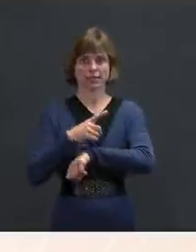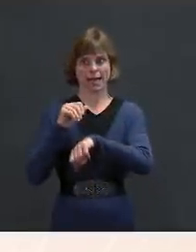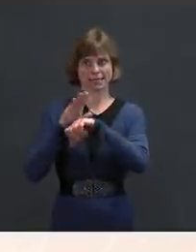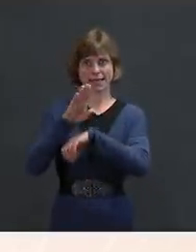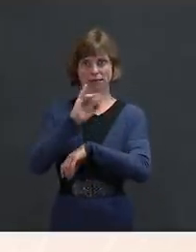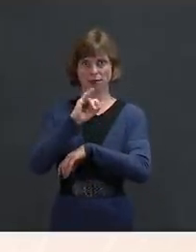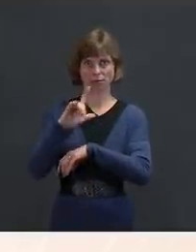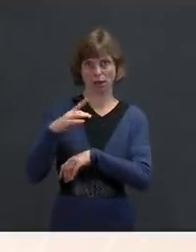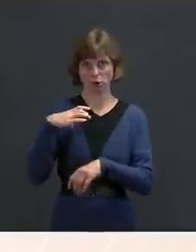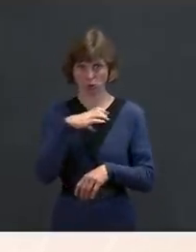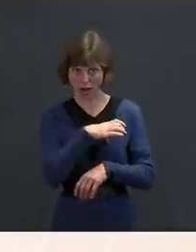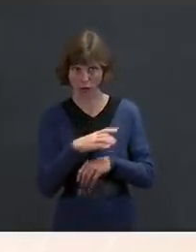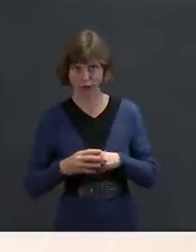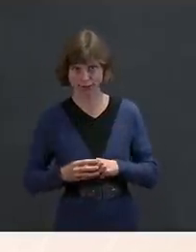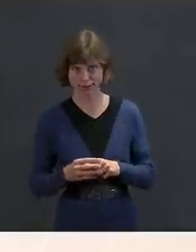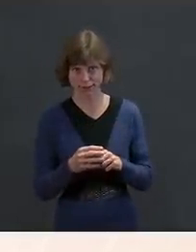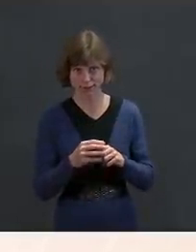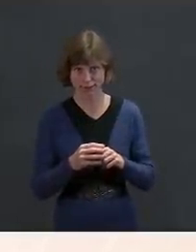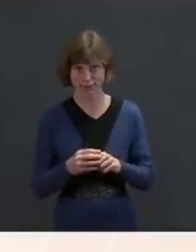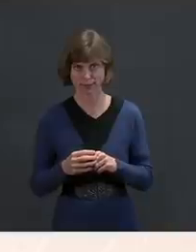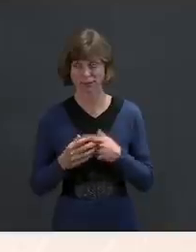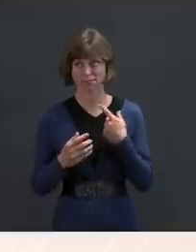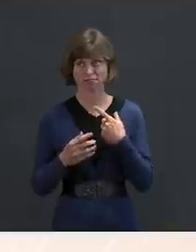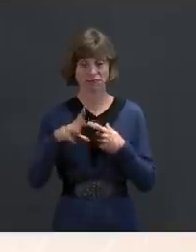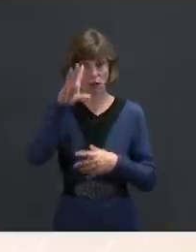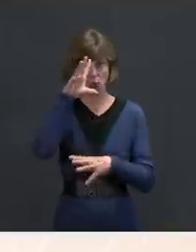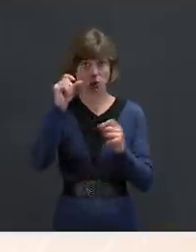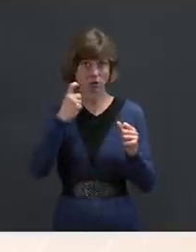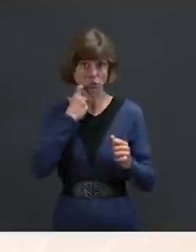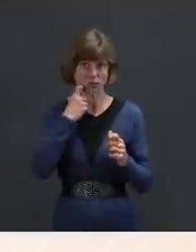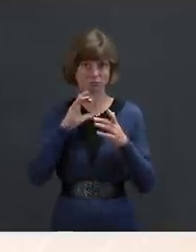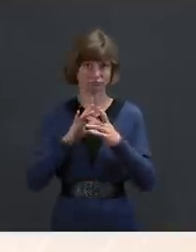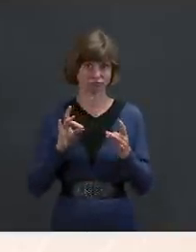The President recently spoke of that bill.